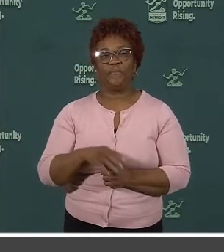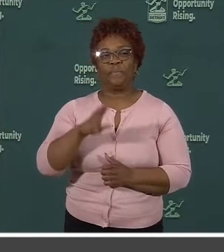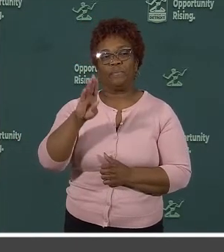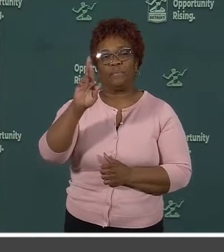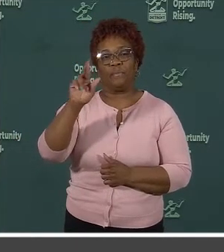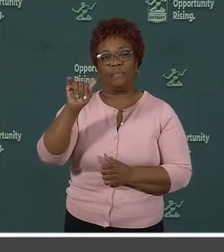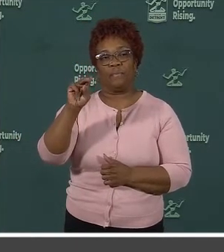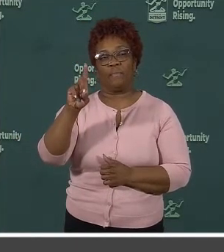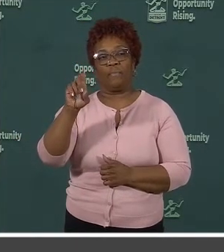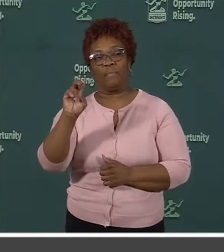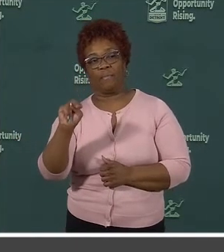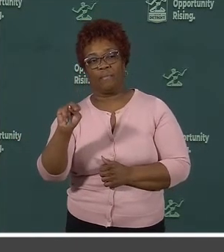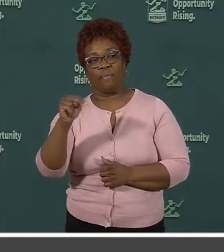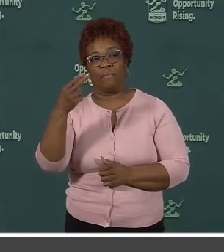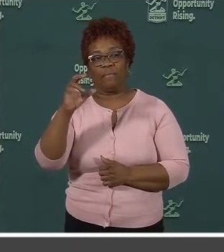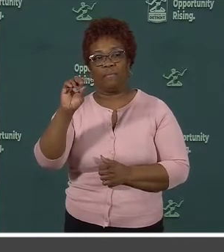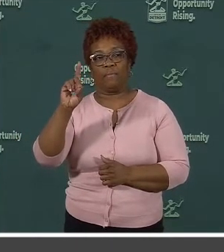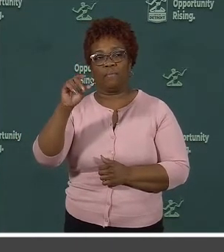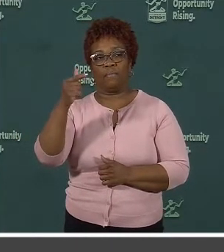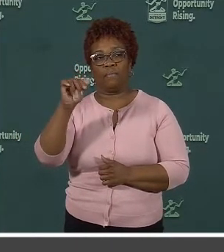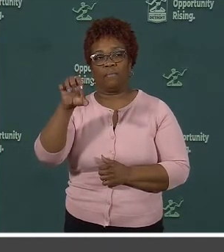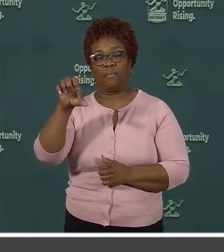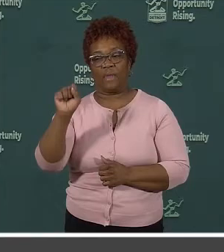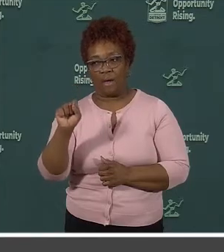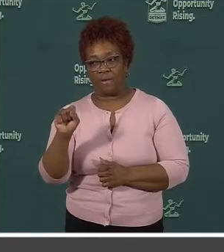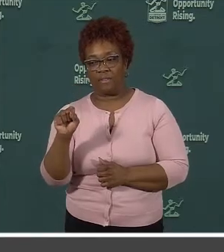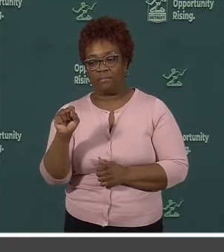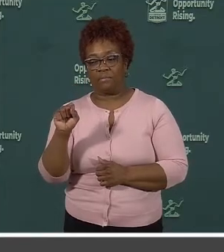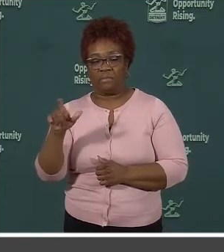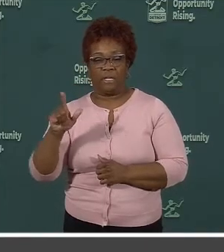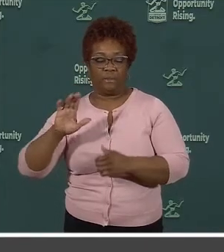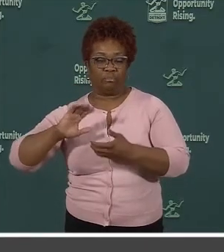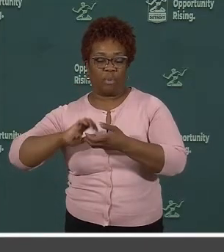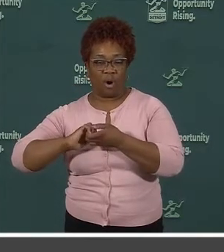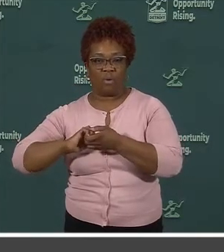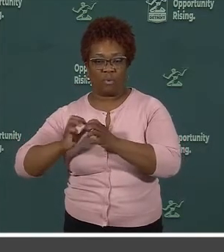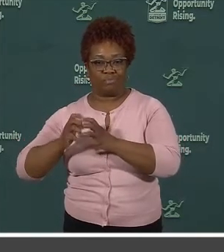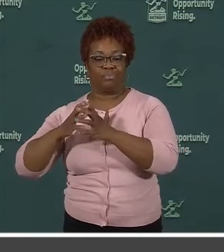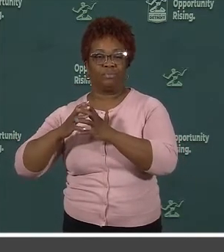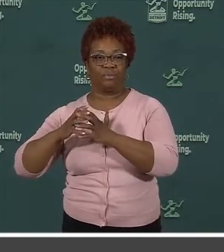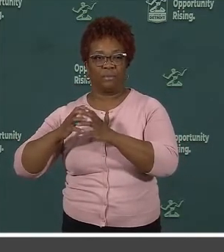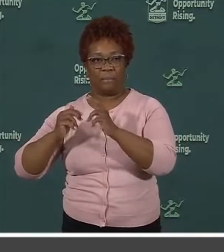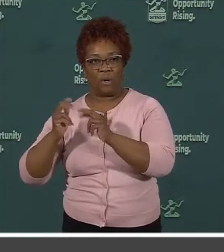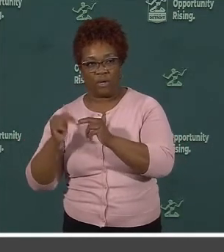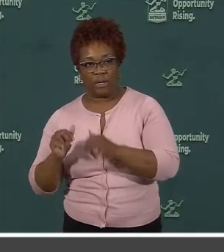CONSTRUCTION ON A NEW BUILDING ON EAST WARREN AND GEORGE JACKSON AND BLAKE GOODWIN ARE STARTING CONSTRUCTION THIS FALL